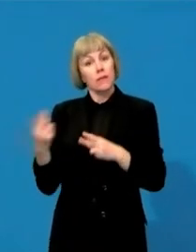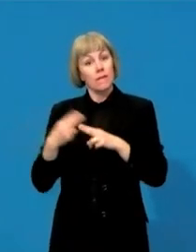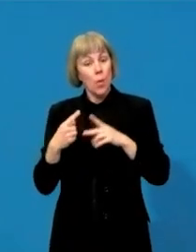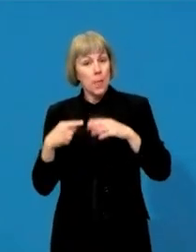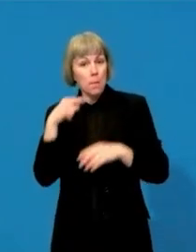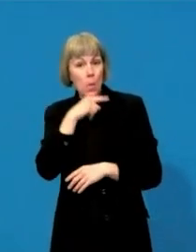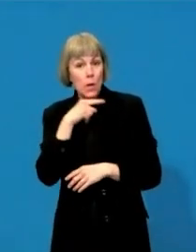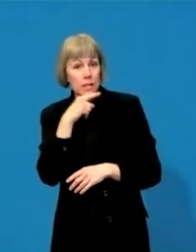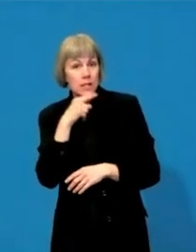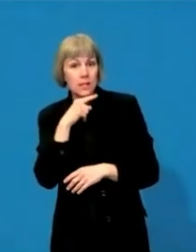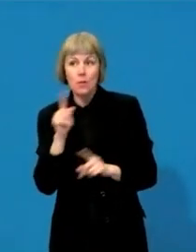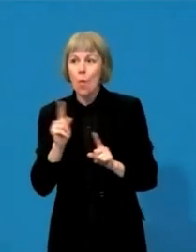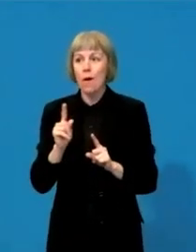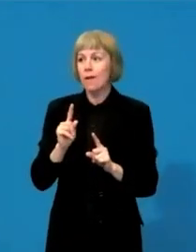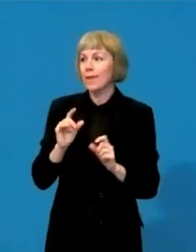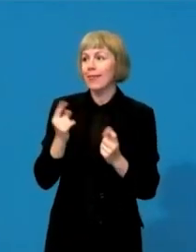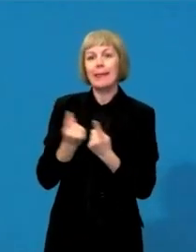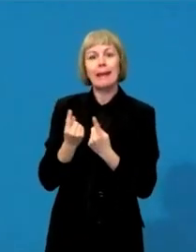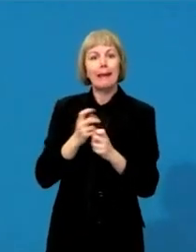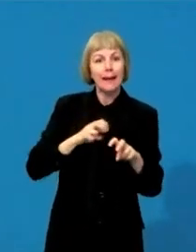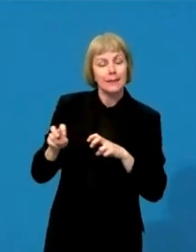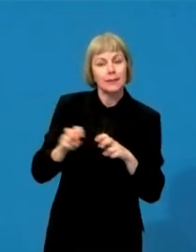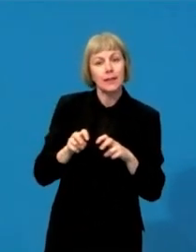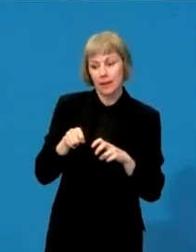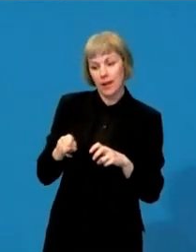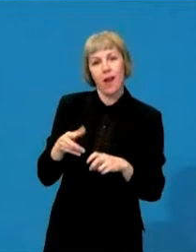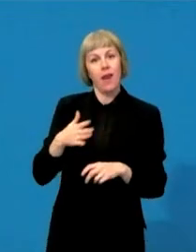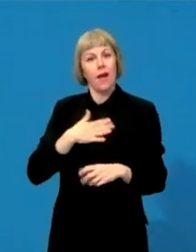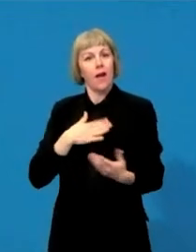What kind of activities do you think they would like to do?